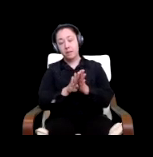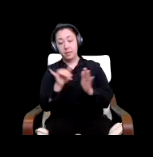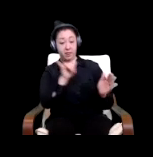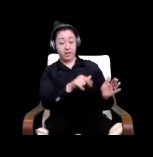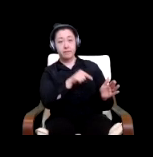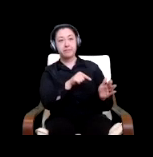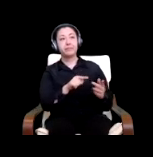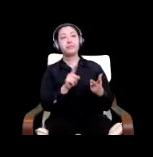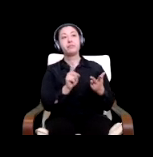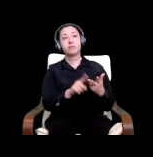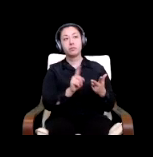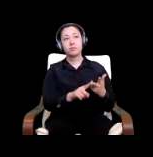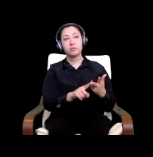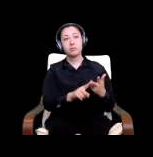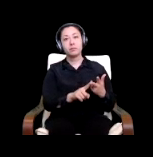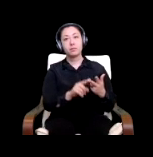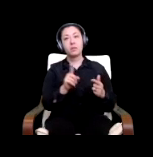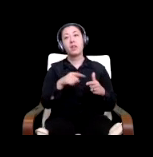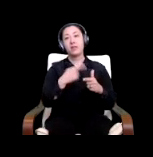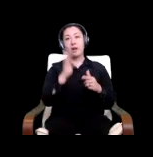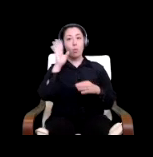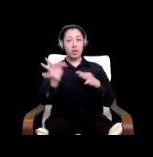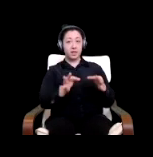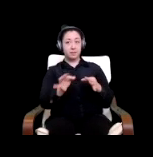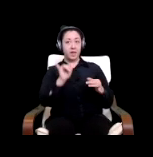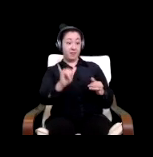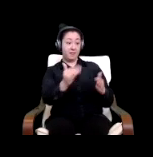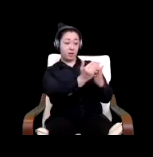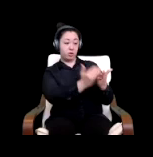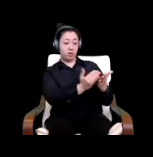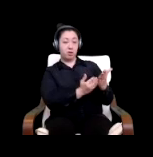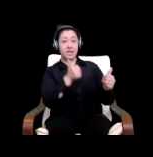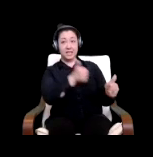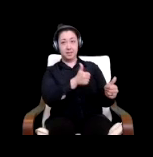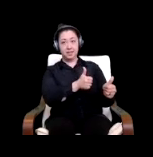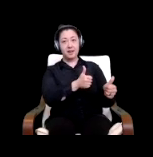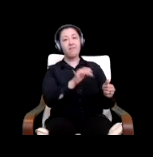I will talk about the checklist itself, that will be the bulk of the presentation. And